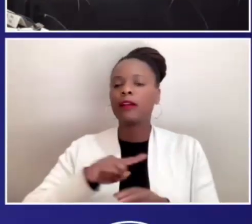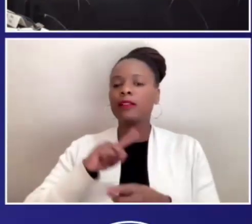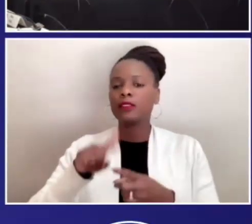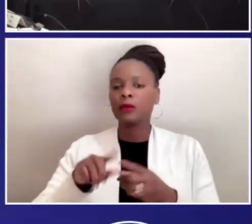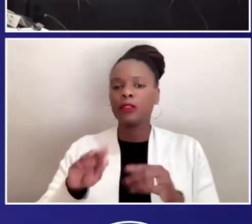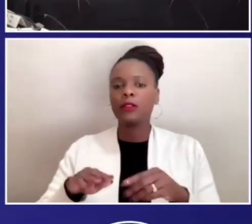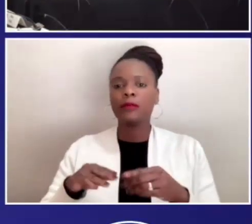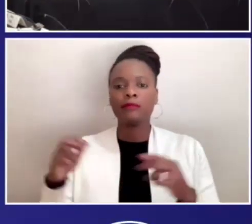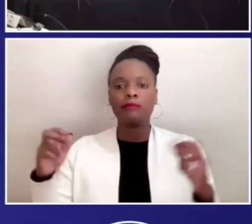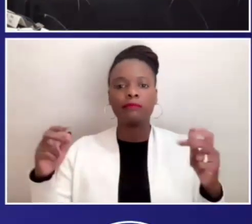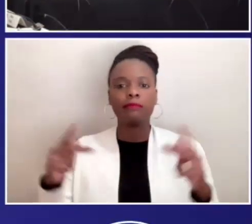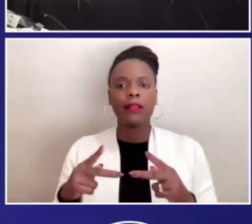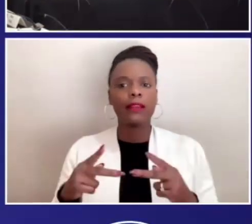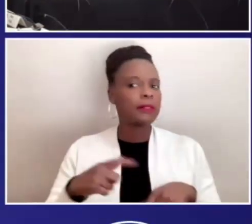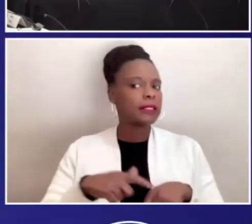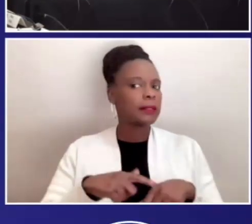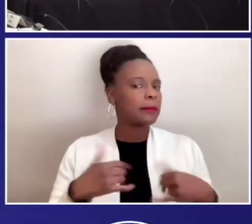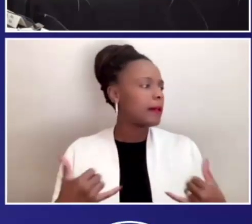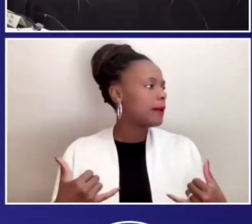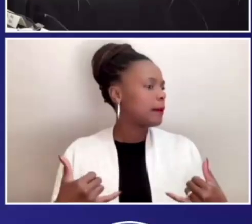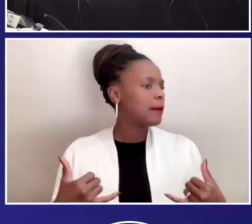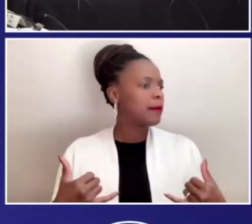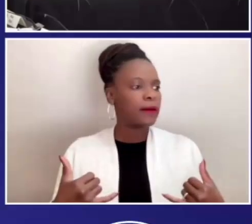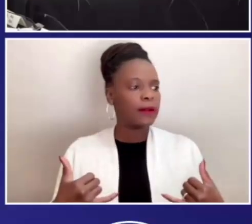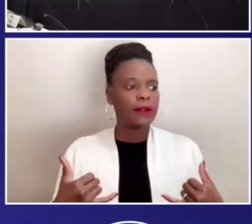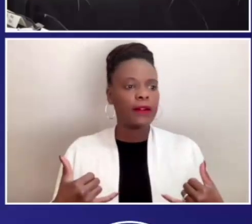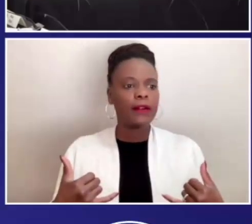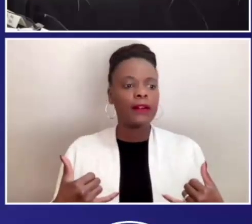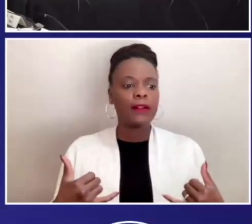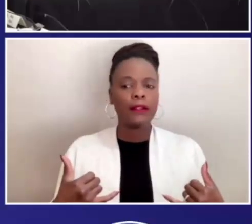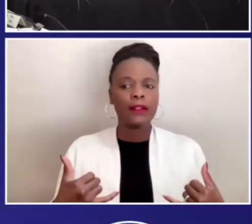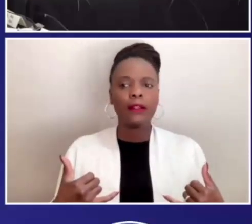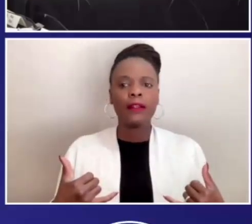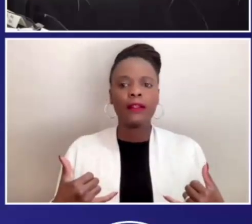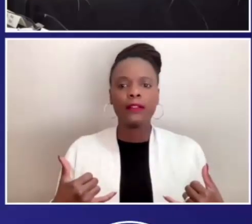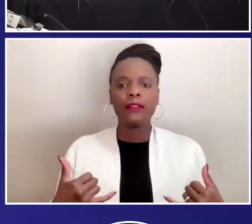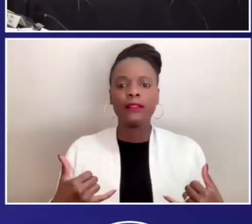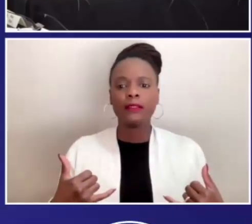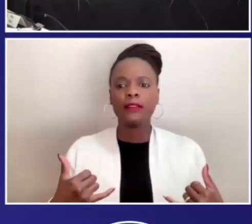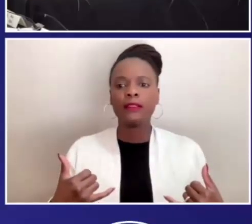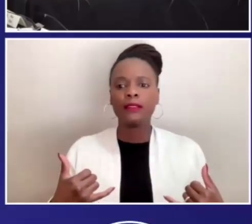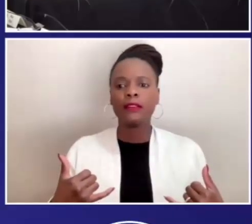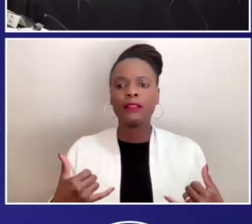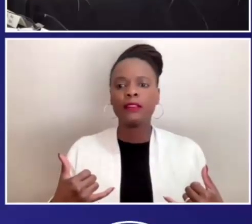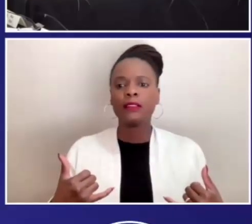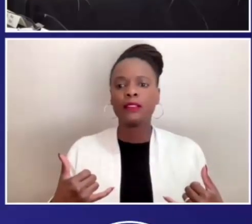what time is it? We'll try to get that answer on the next break.